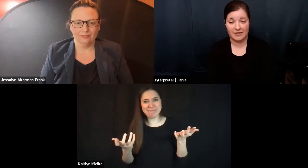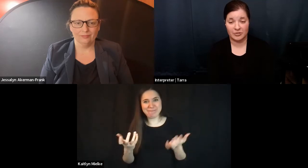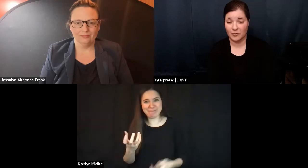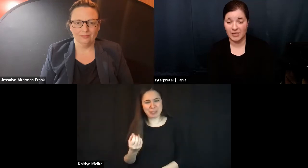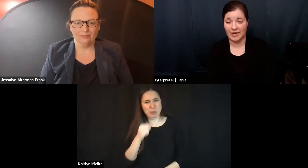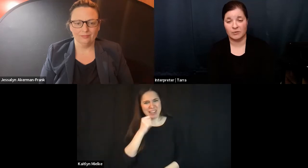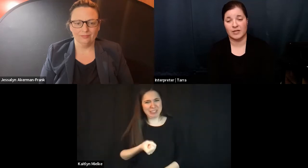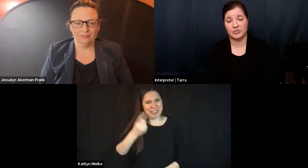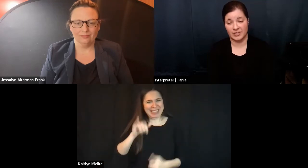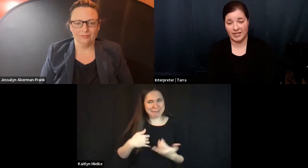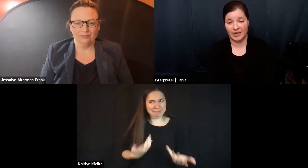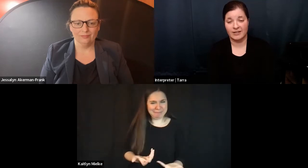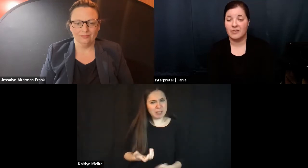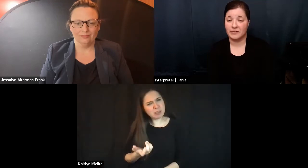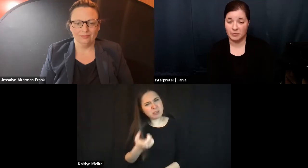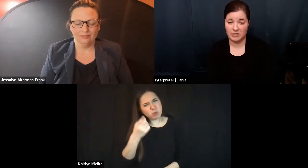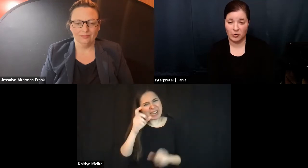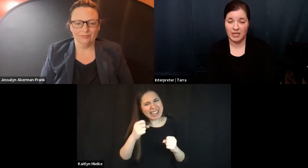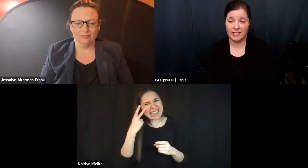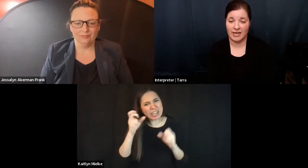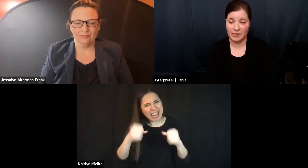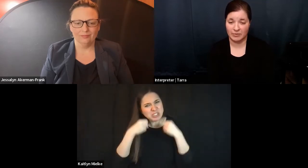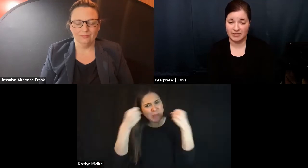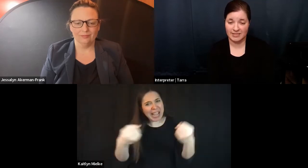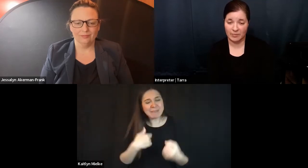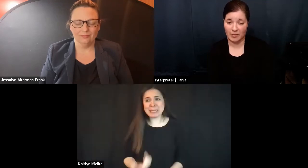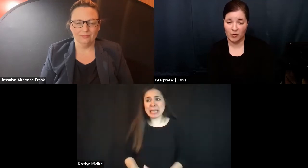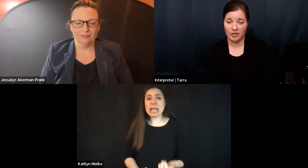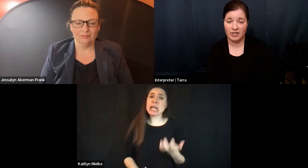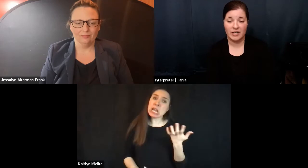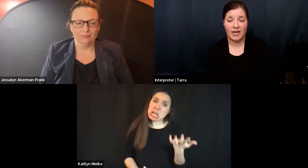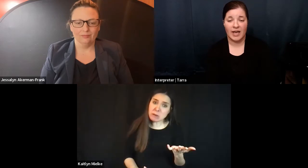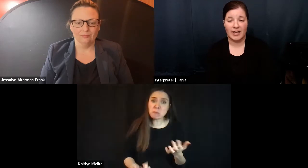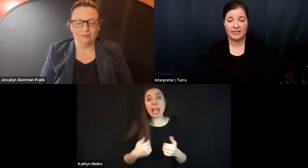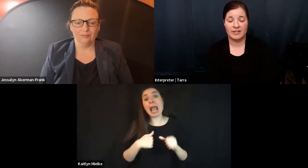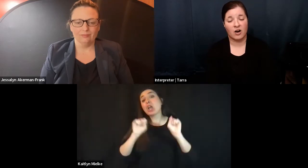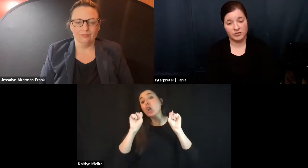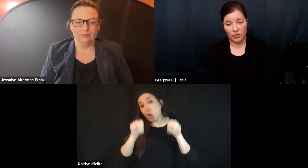couldn't see them at all. And that's actually true because at night there's no light and during the day there's much more light and I'm